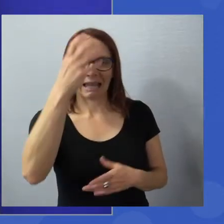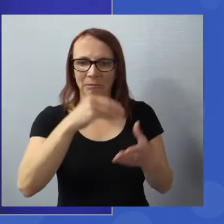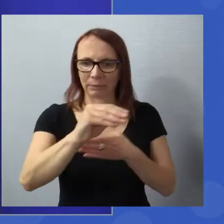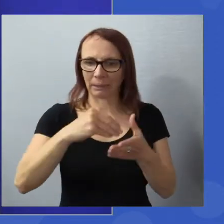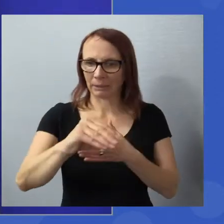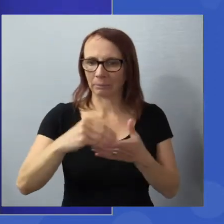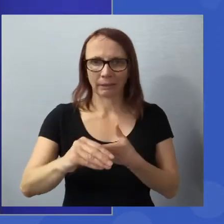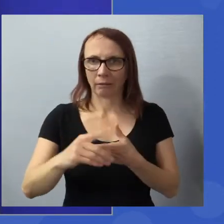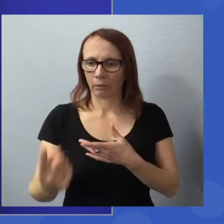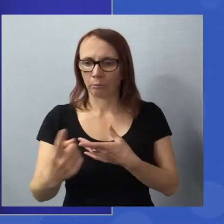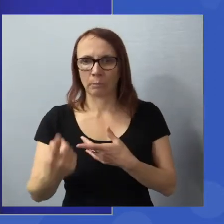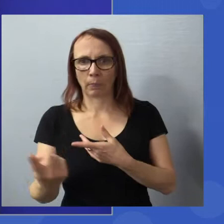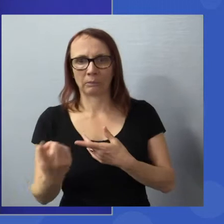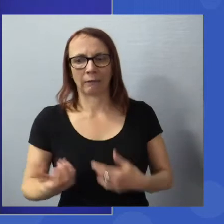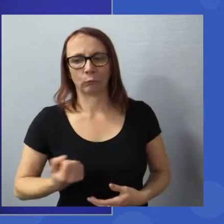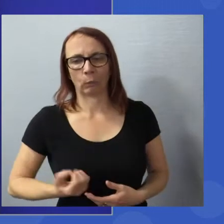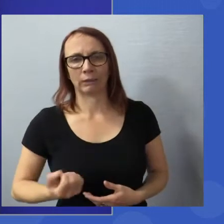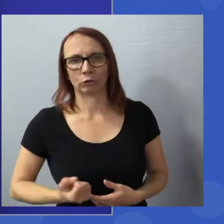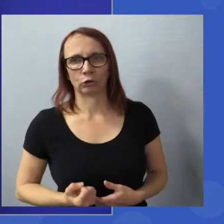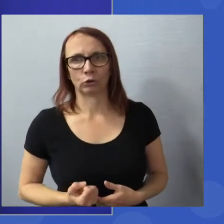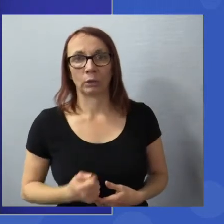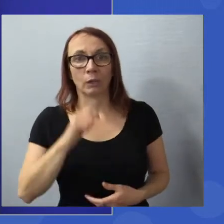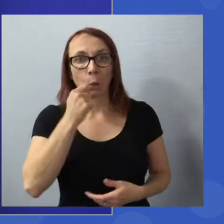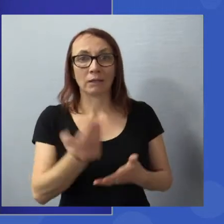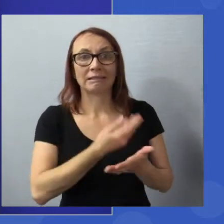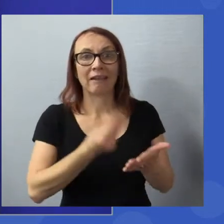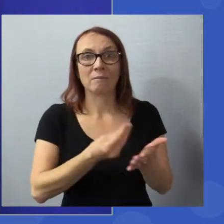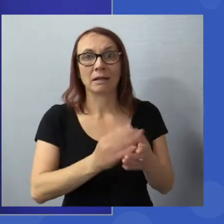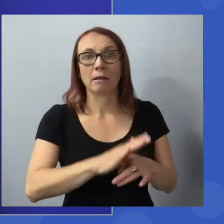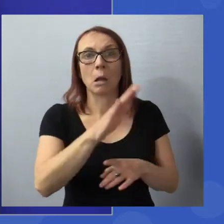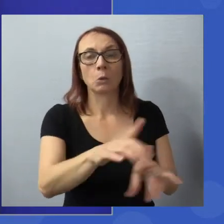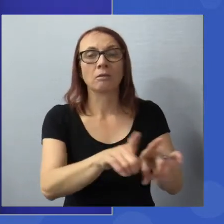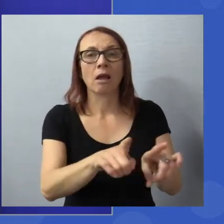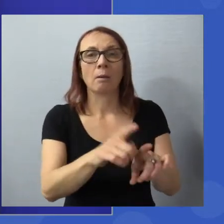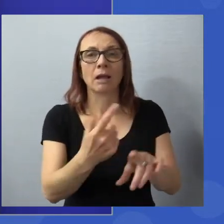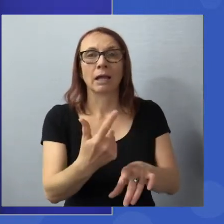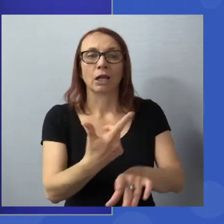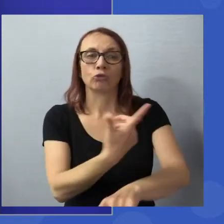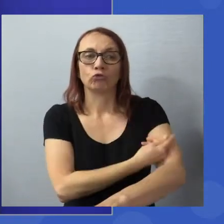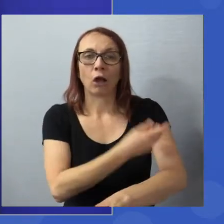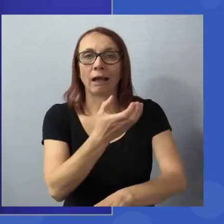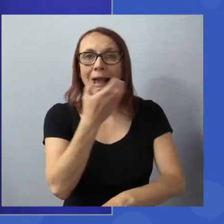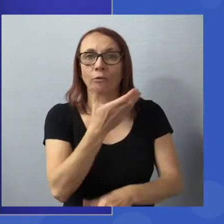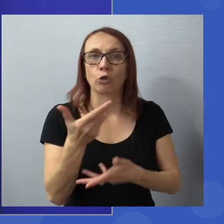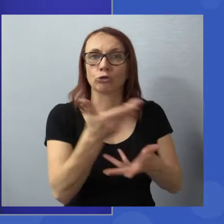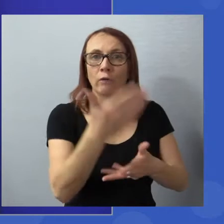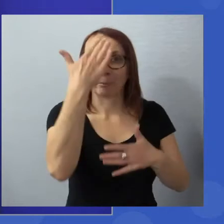save money in the long term reaches an impact on services such as drug and alcohol services and mental health services and they relate the sake of